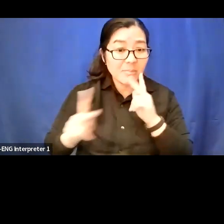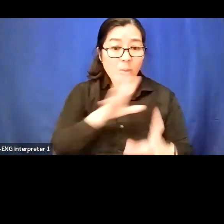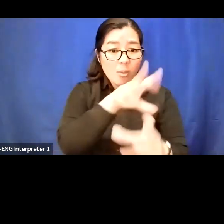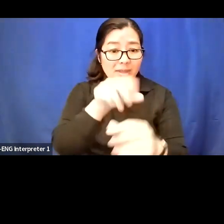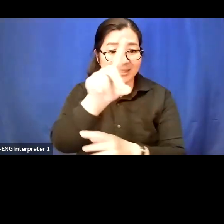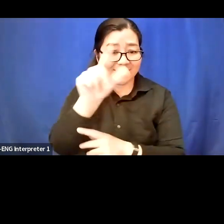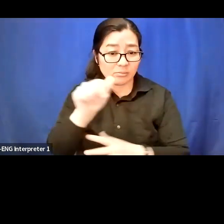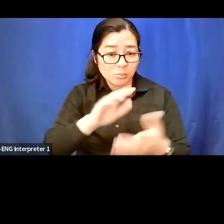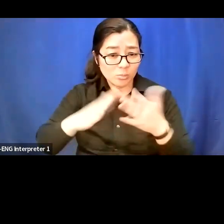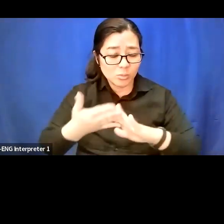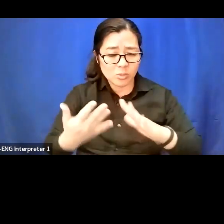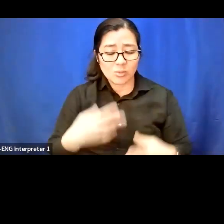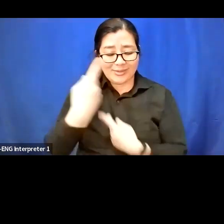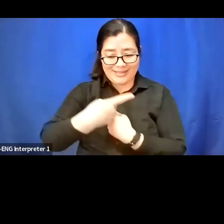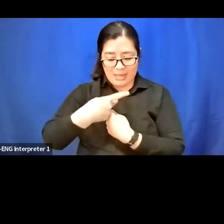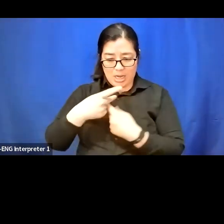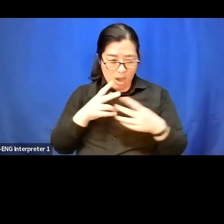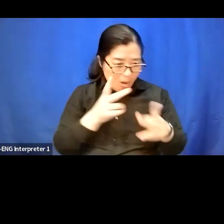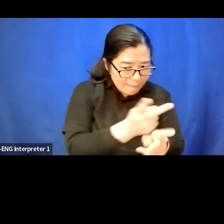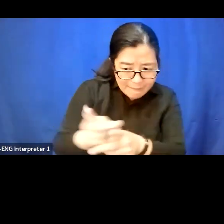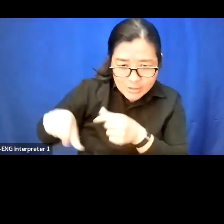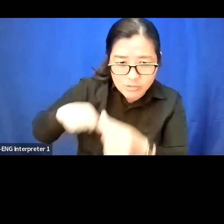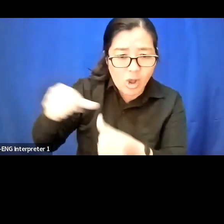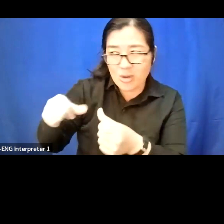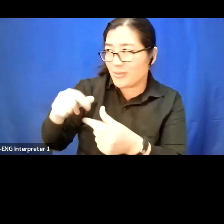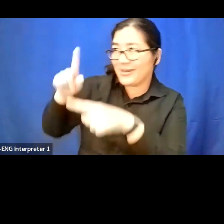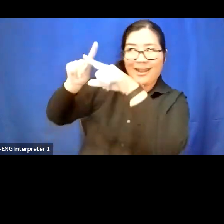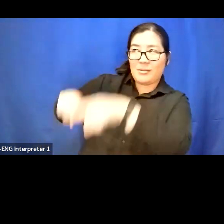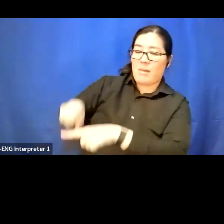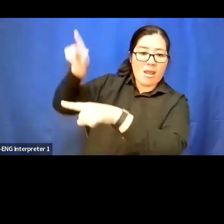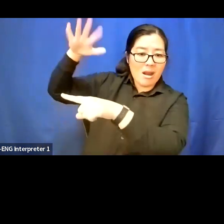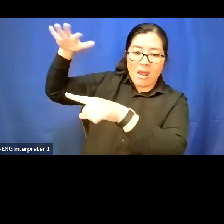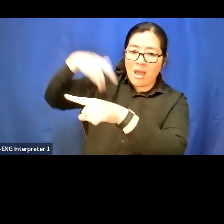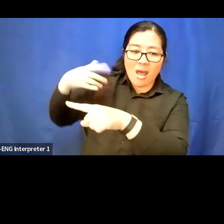to take care of our own, unfortunately, when we shouldn't have to,